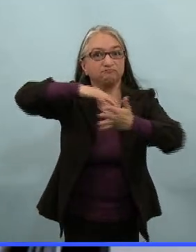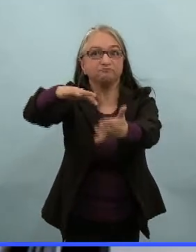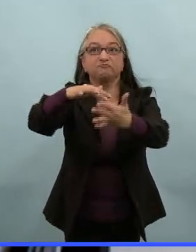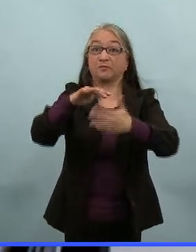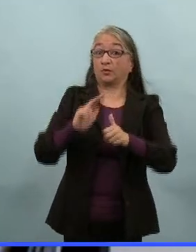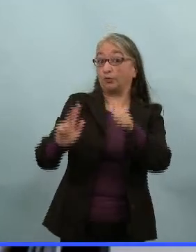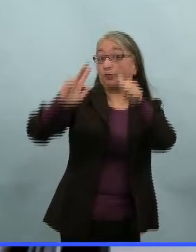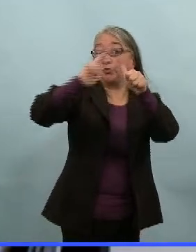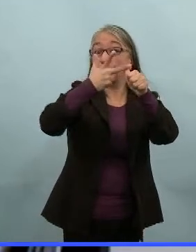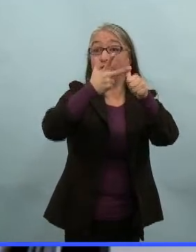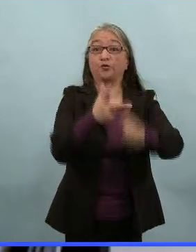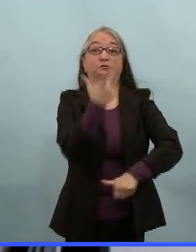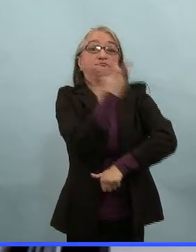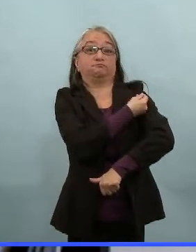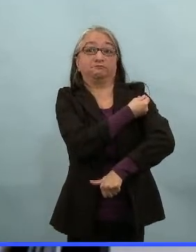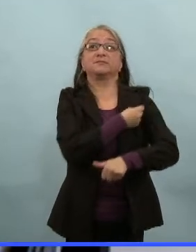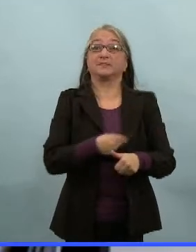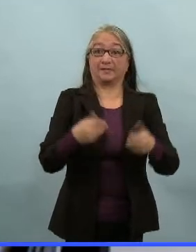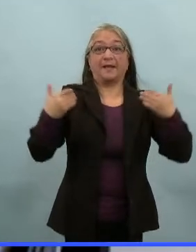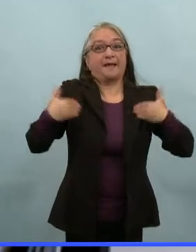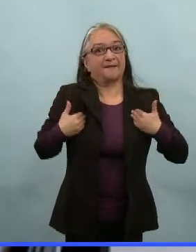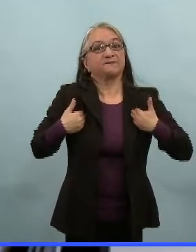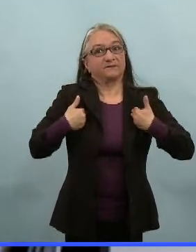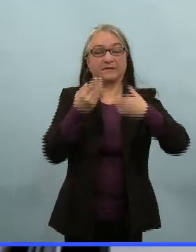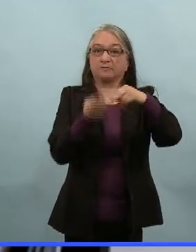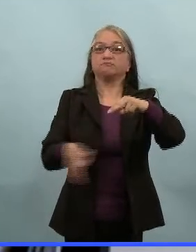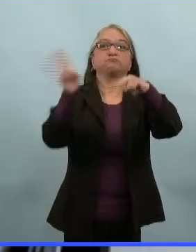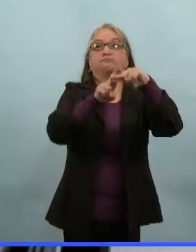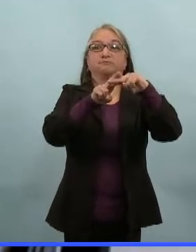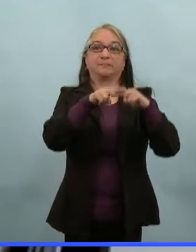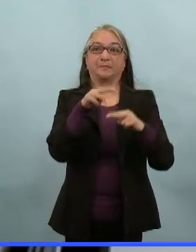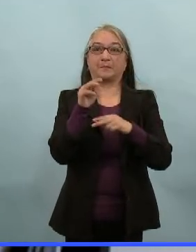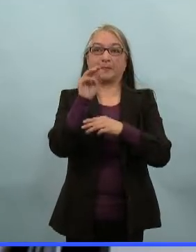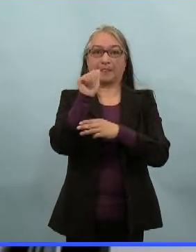number of antibodies in the blood that could effectively neutralize the omicron variant